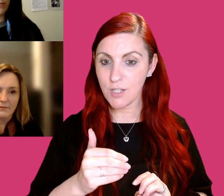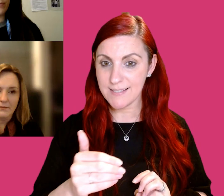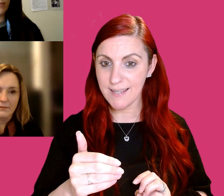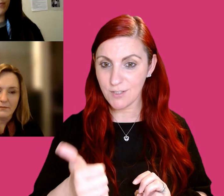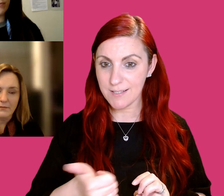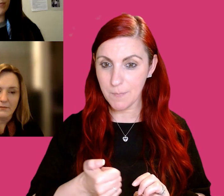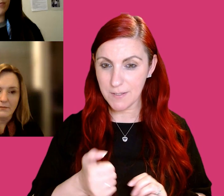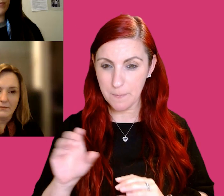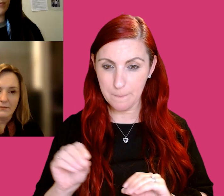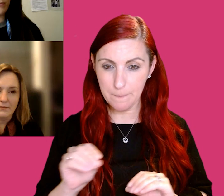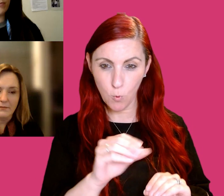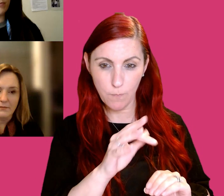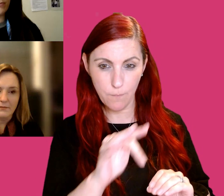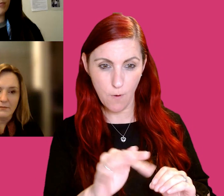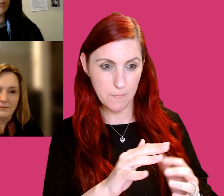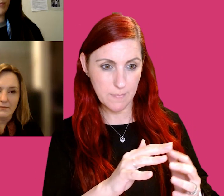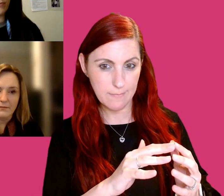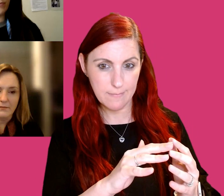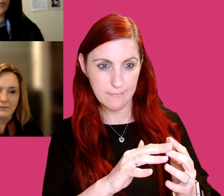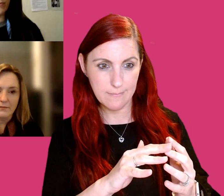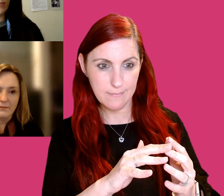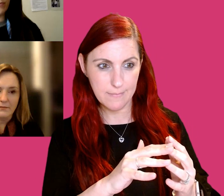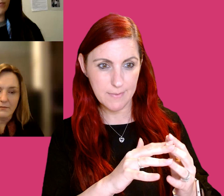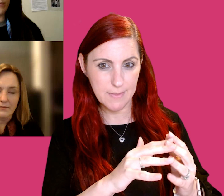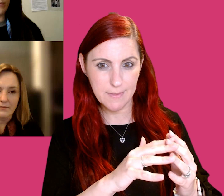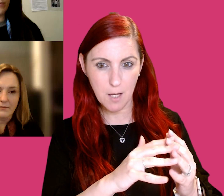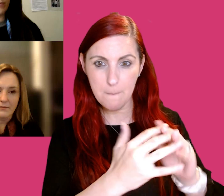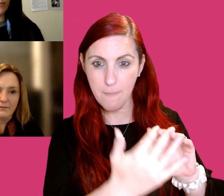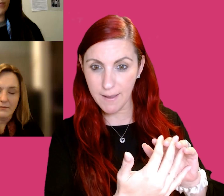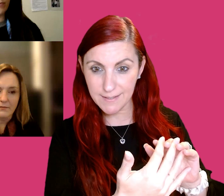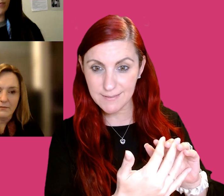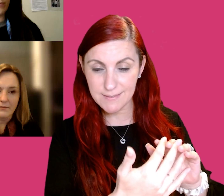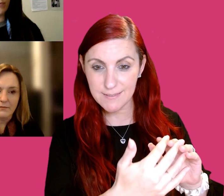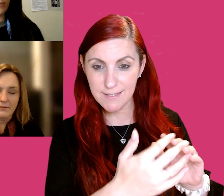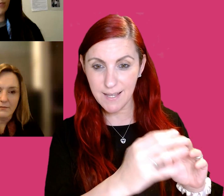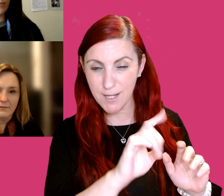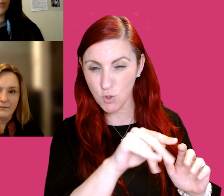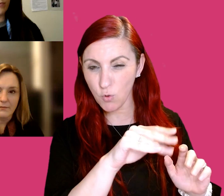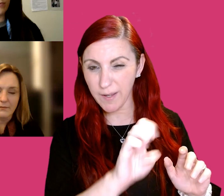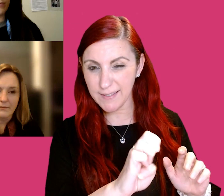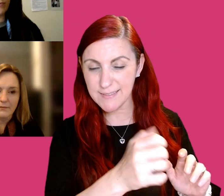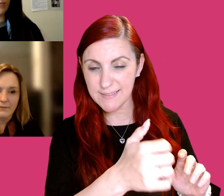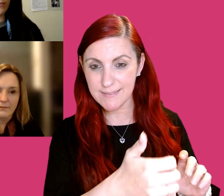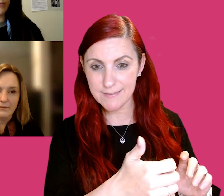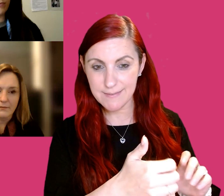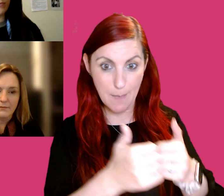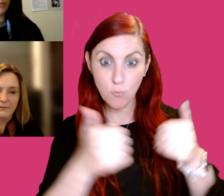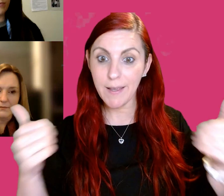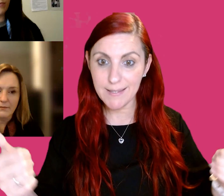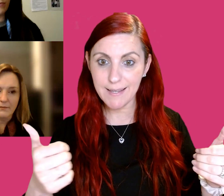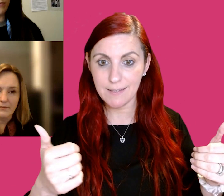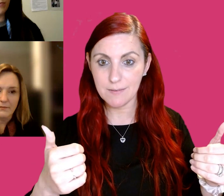the combined obstetric Endocrine Clinic um we we had a model of care that required now they